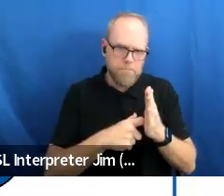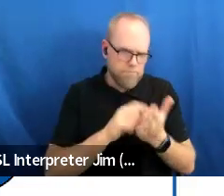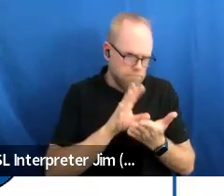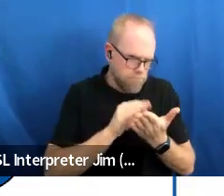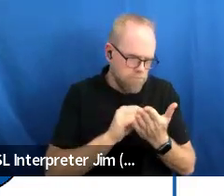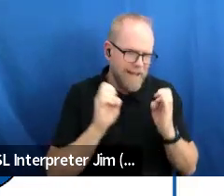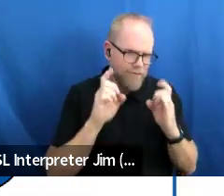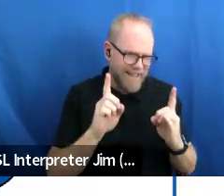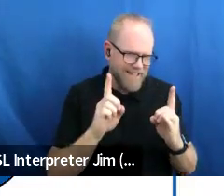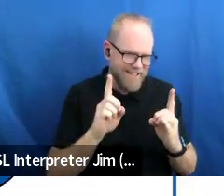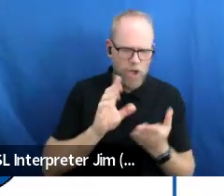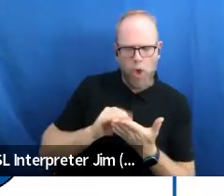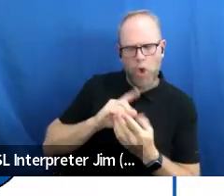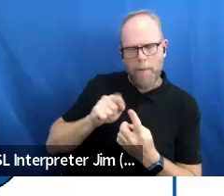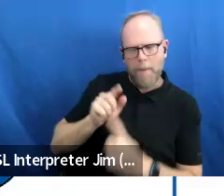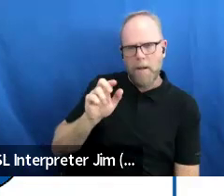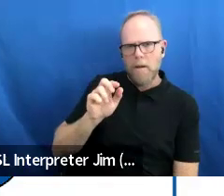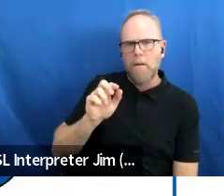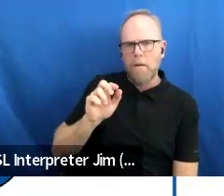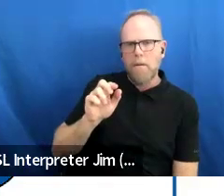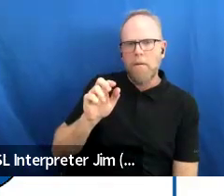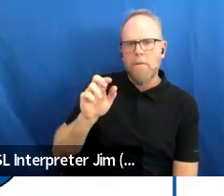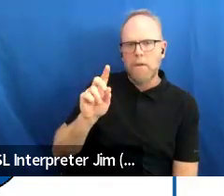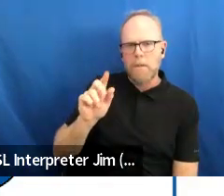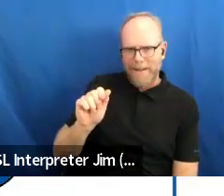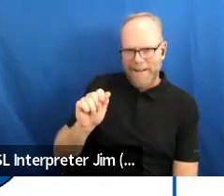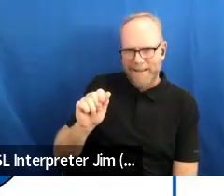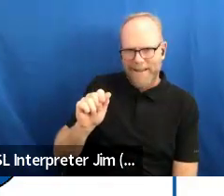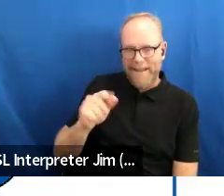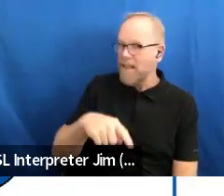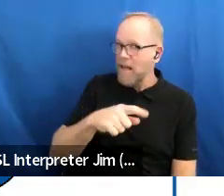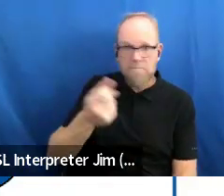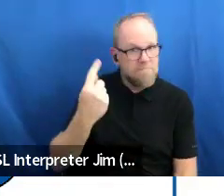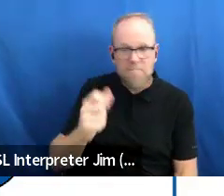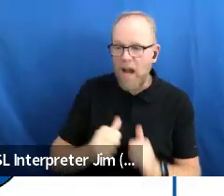They do not understand how to teach kids with disabilities that may be fully included